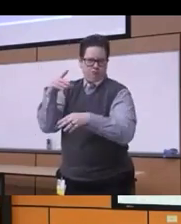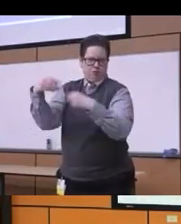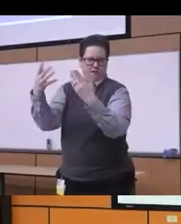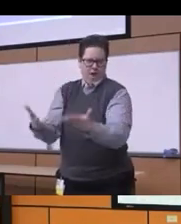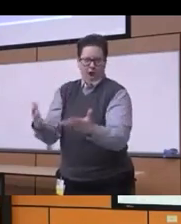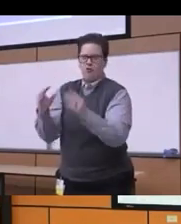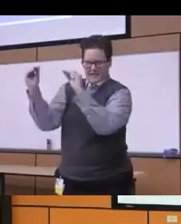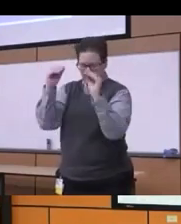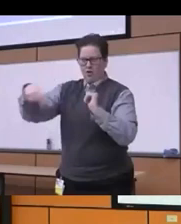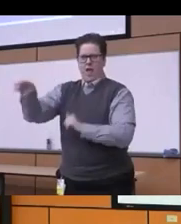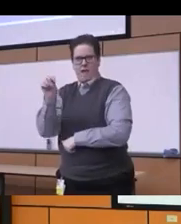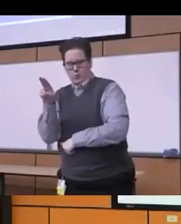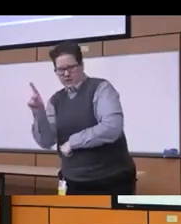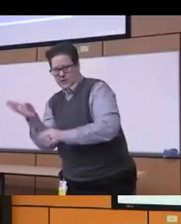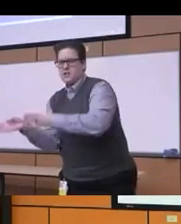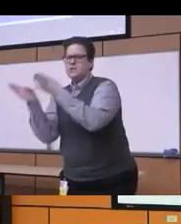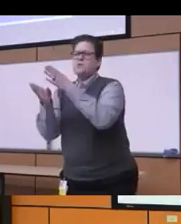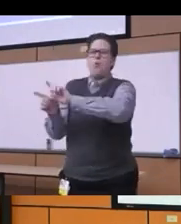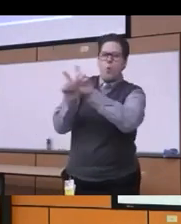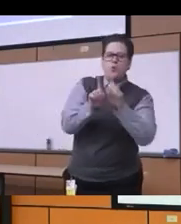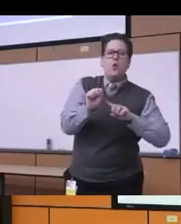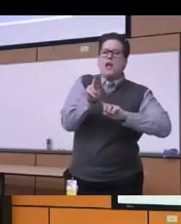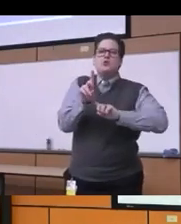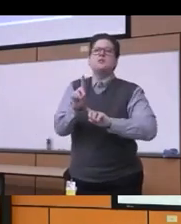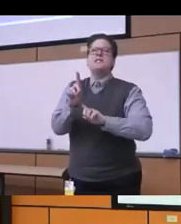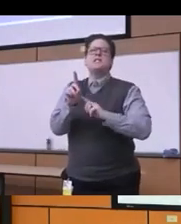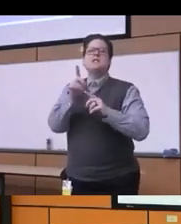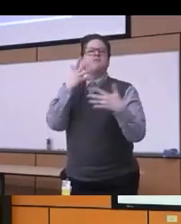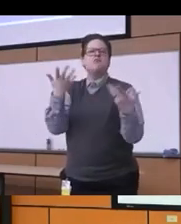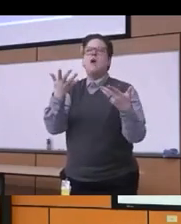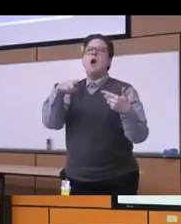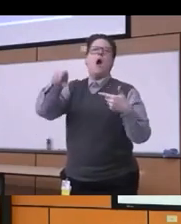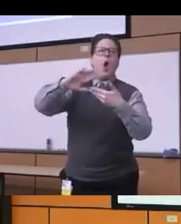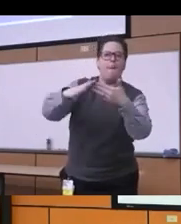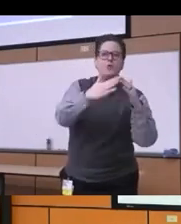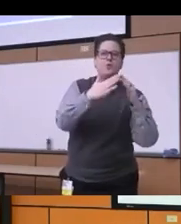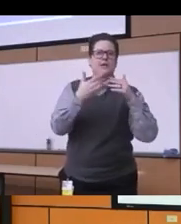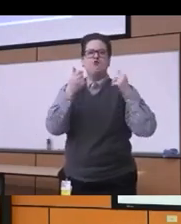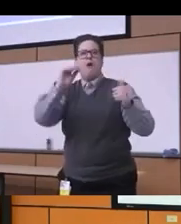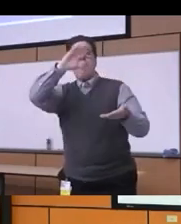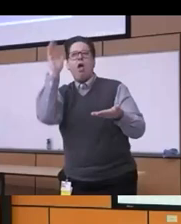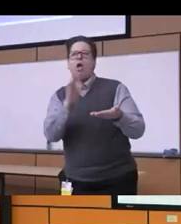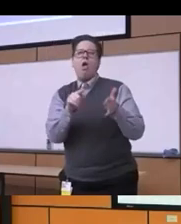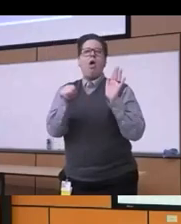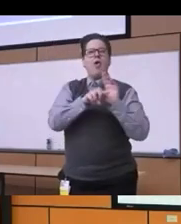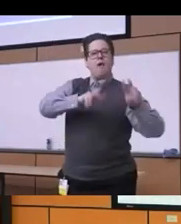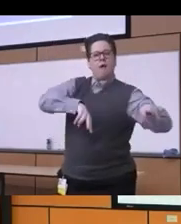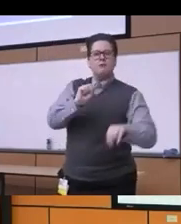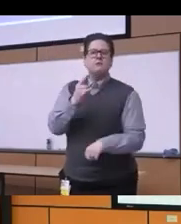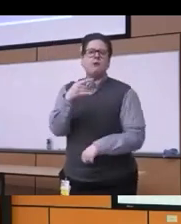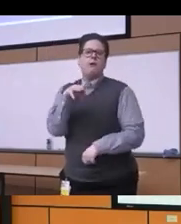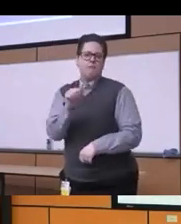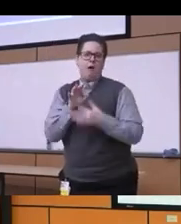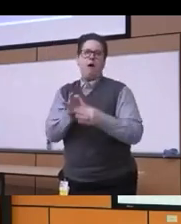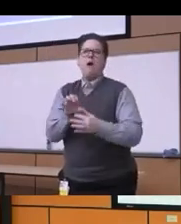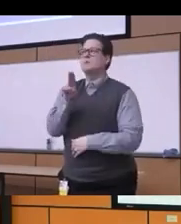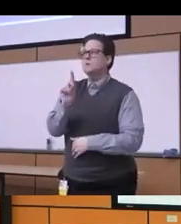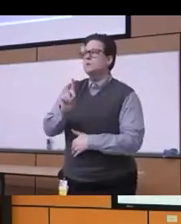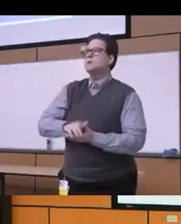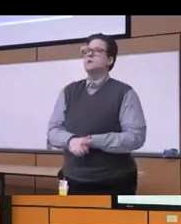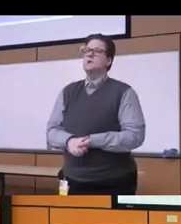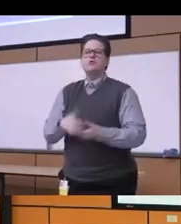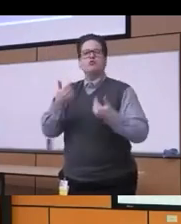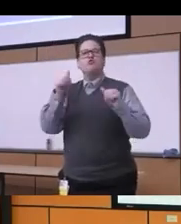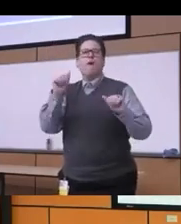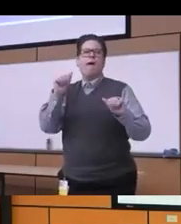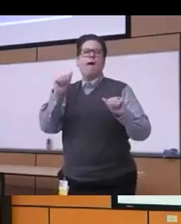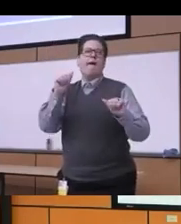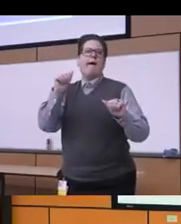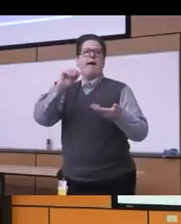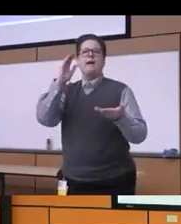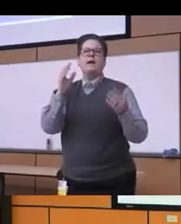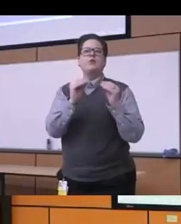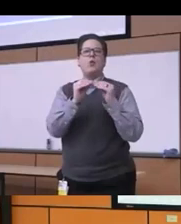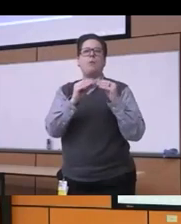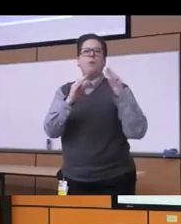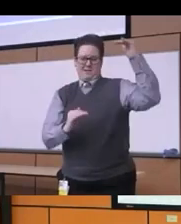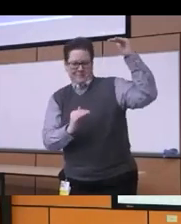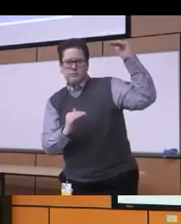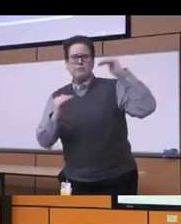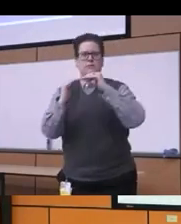but also the community in terms of reducing stigma and minimizing inequities in care and you